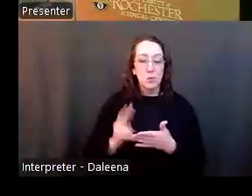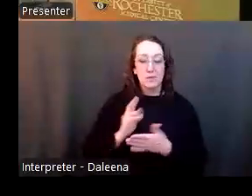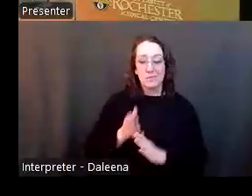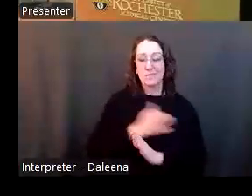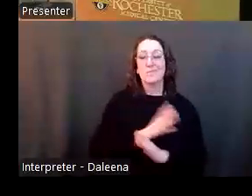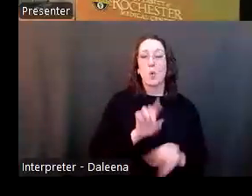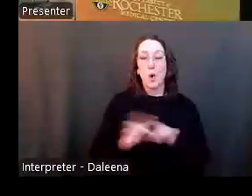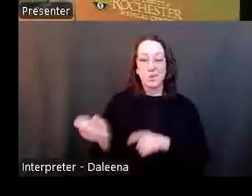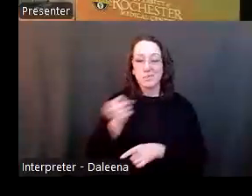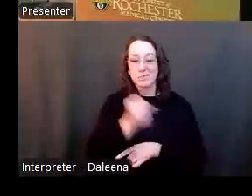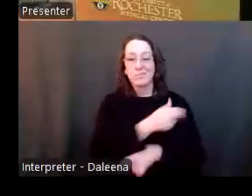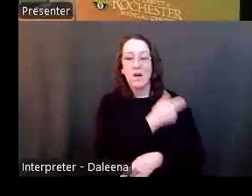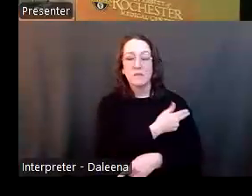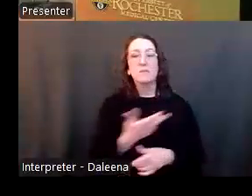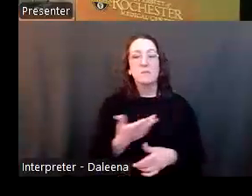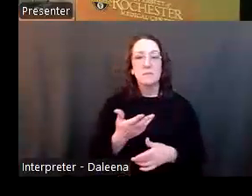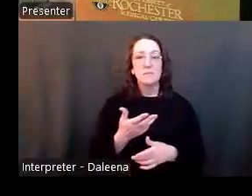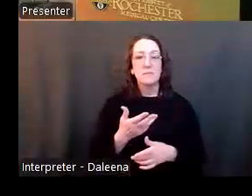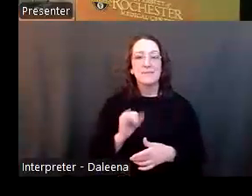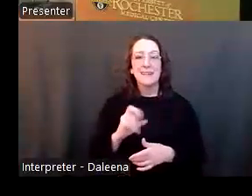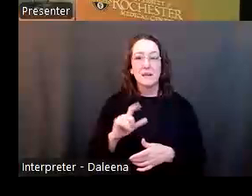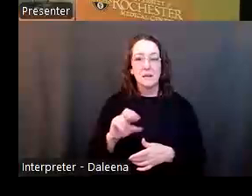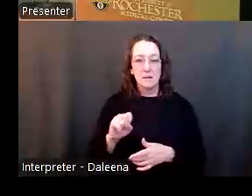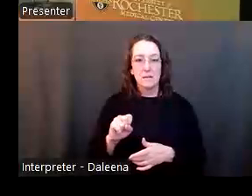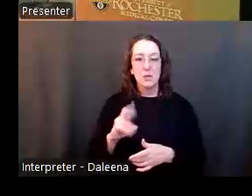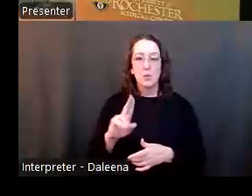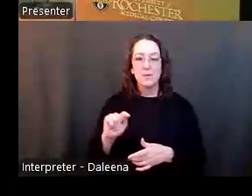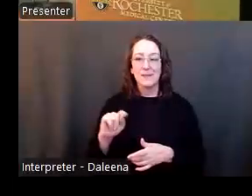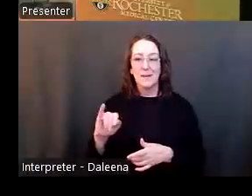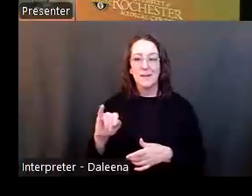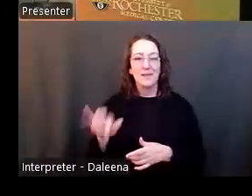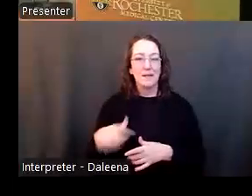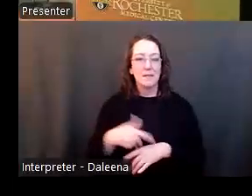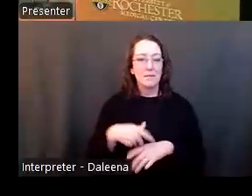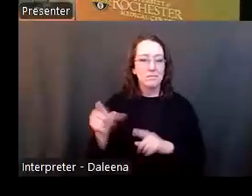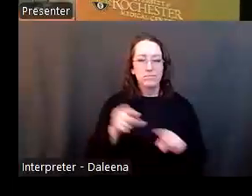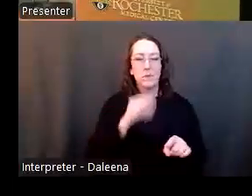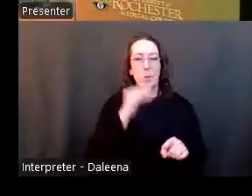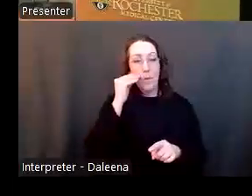the hospital for um an ilas and he had a UTI at the time went home this time he came back with